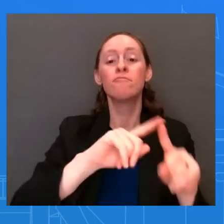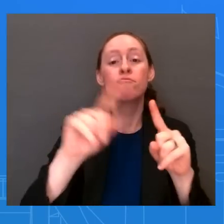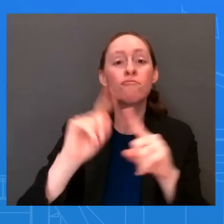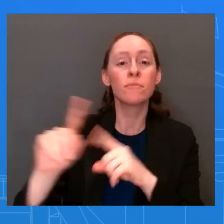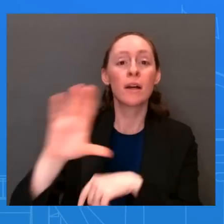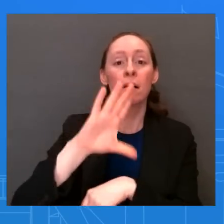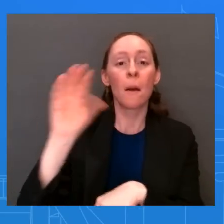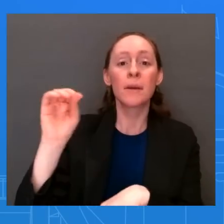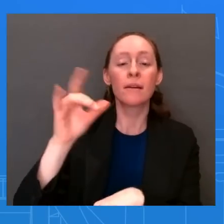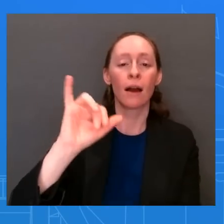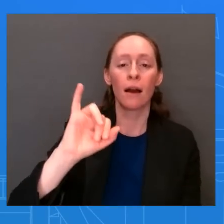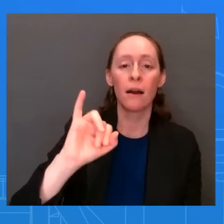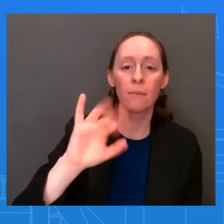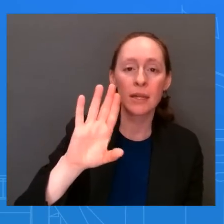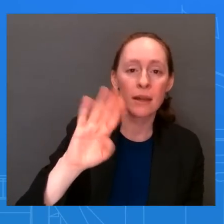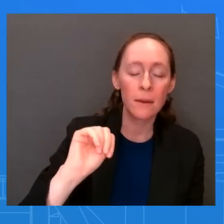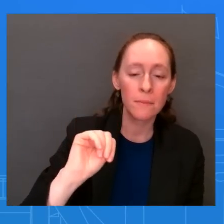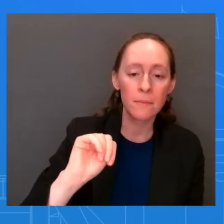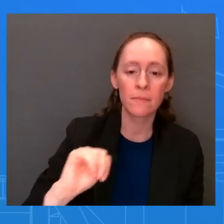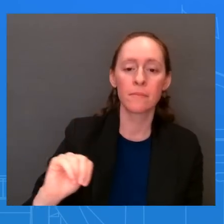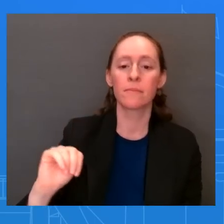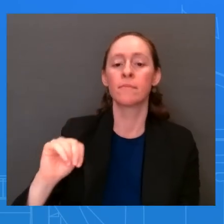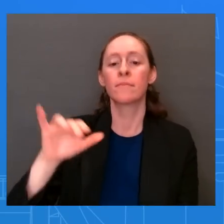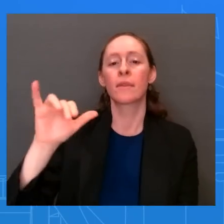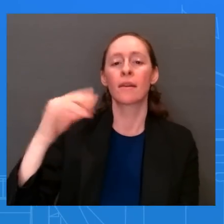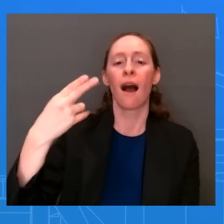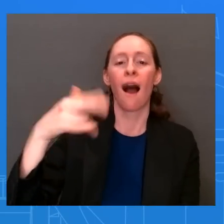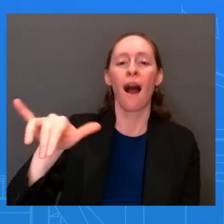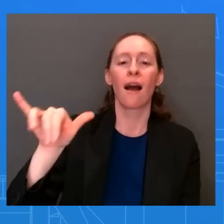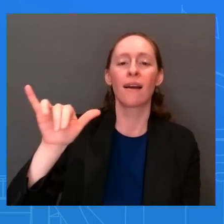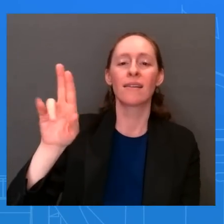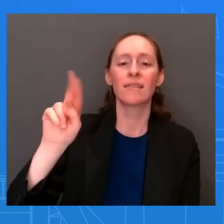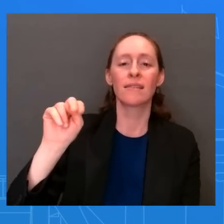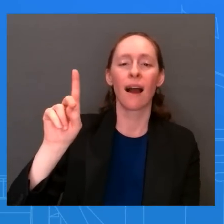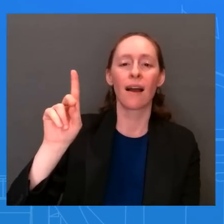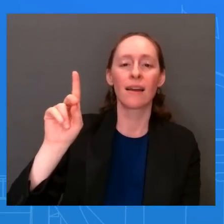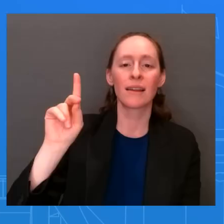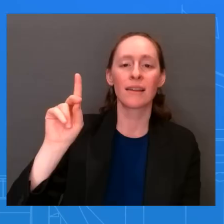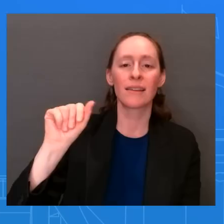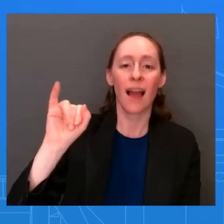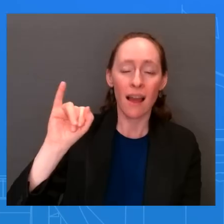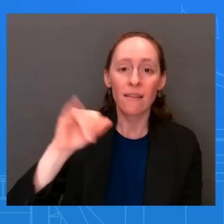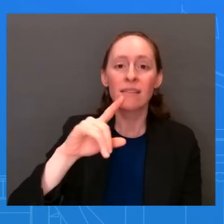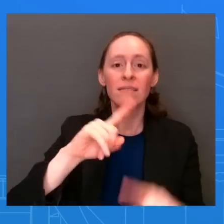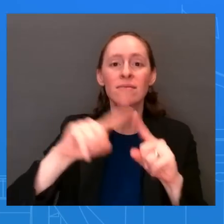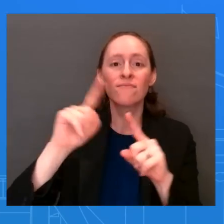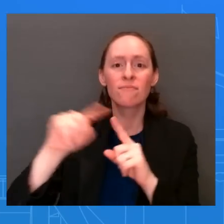or Hyundai –announce new investments doubling down on building technologies of the future,